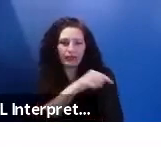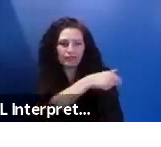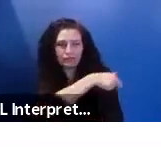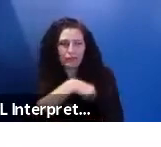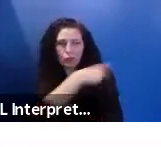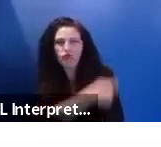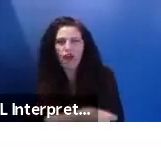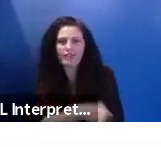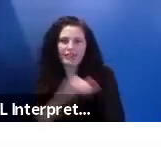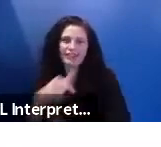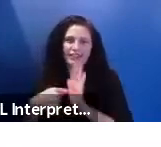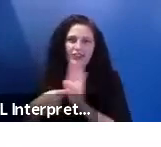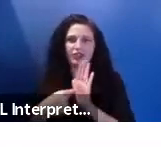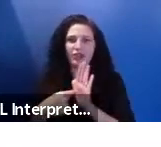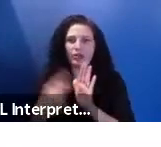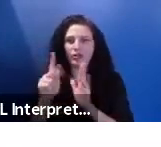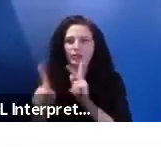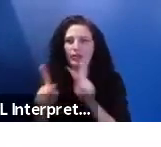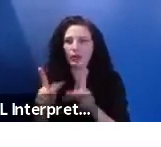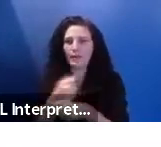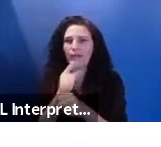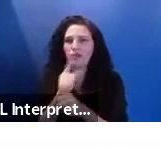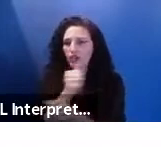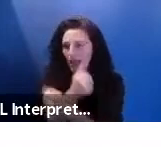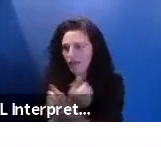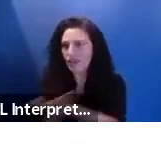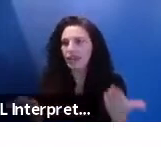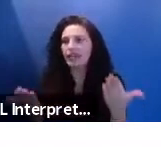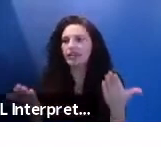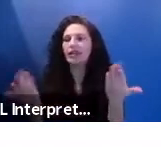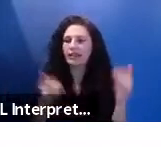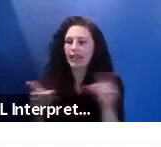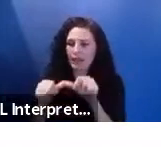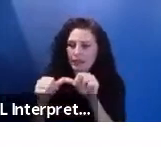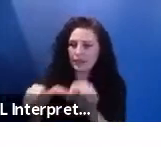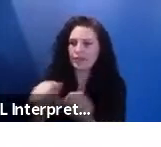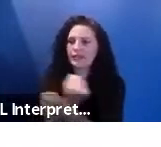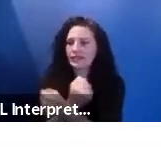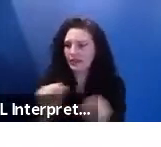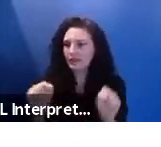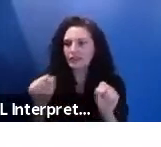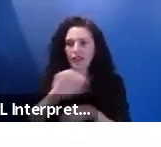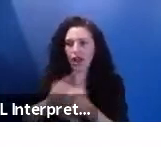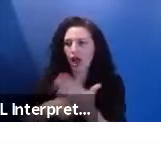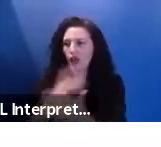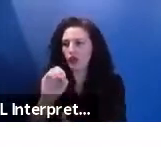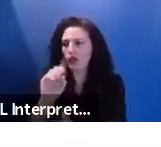COVID safety procedures and making sure that that's happening consistently with everyone who's arriving onset. So let's pause to talk about